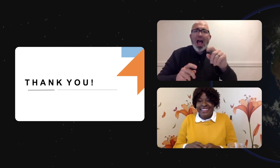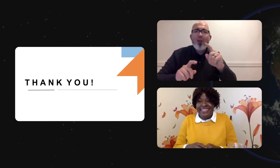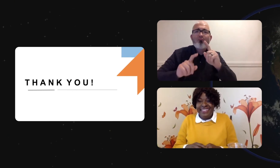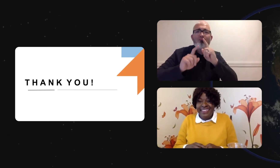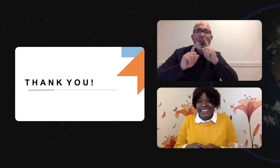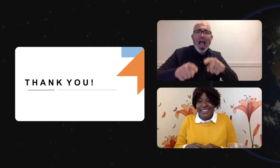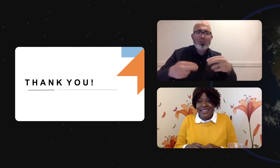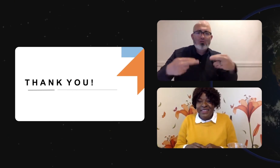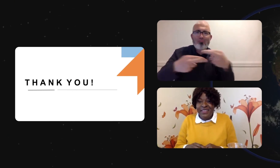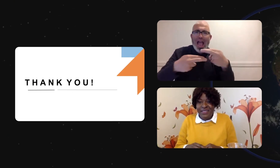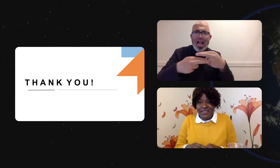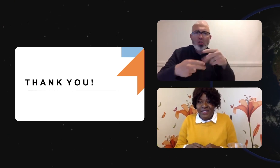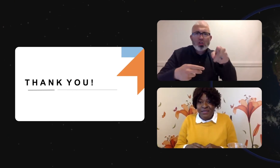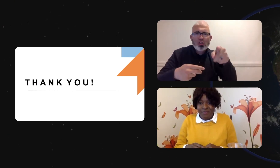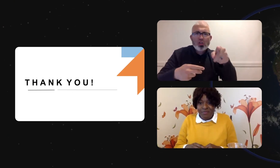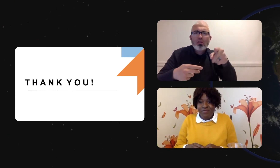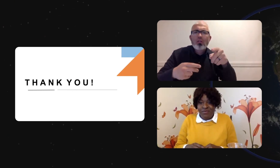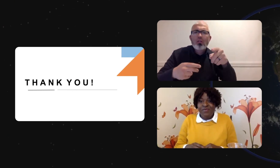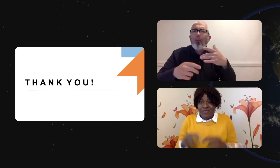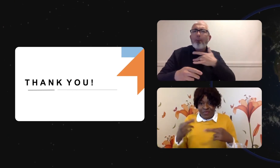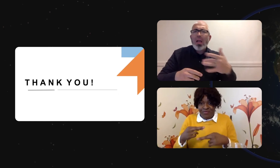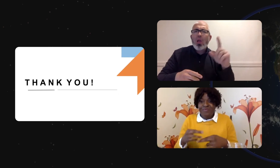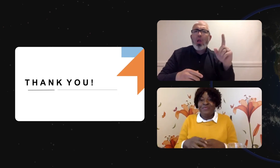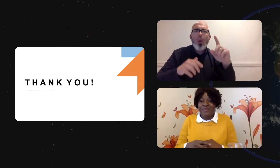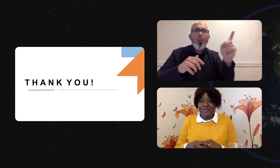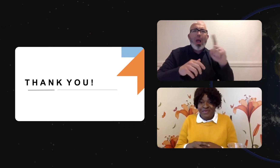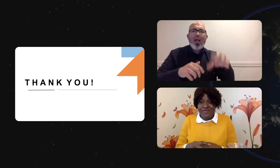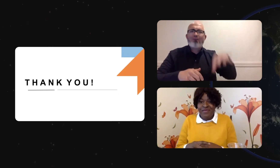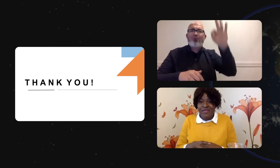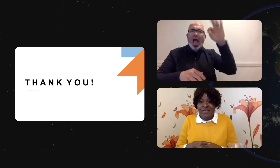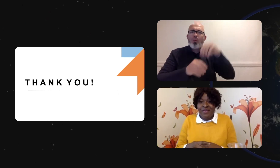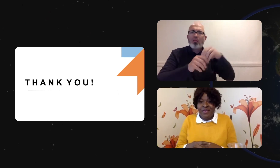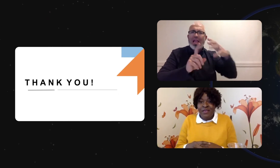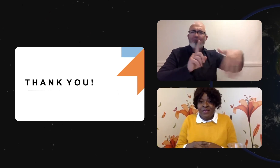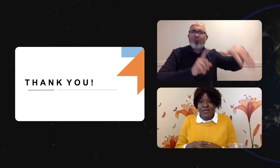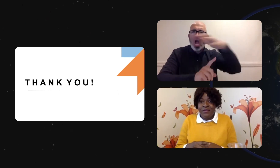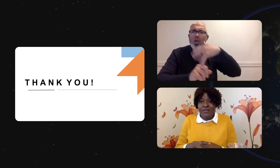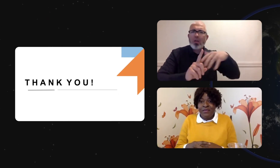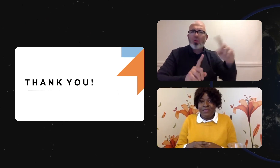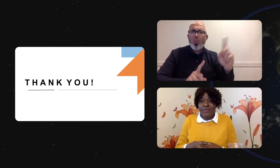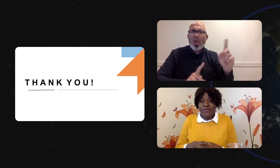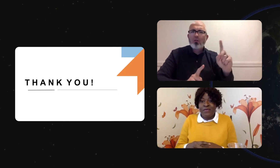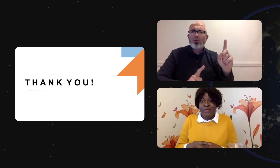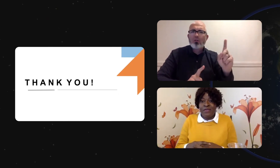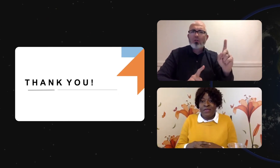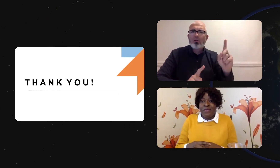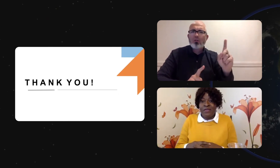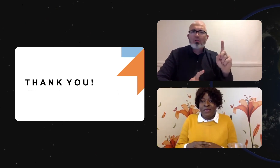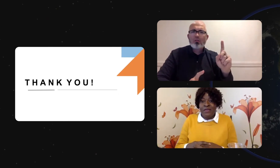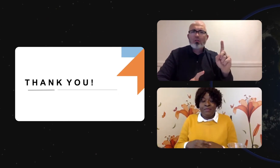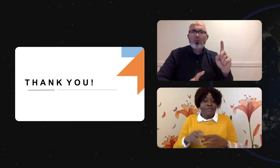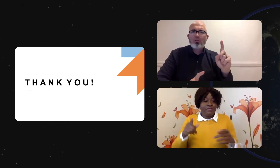I'm curious. That reaction you showed us, where does it happen in the environment?